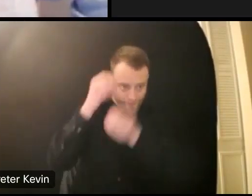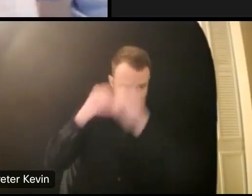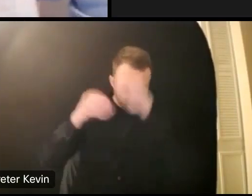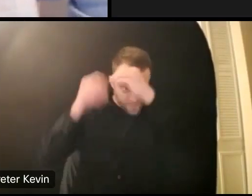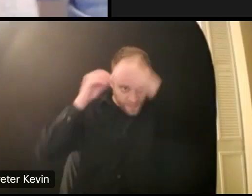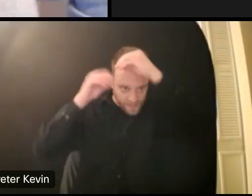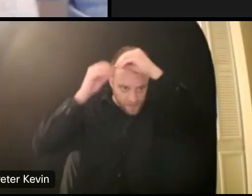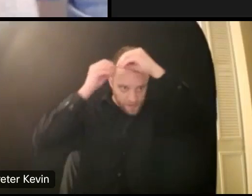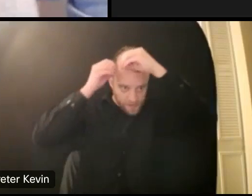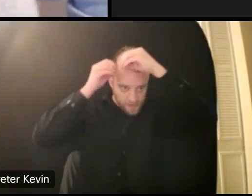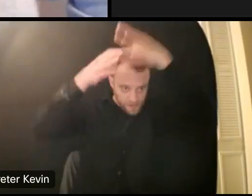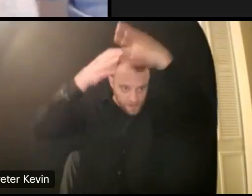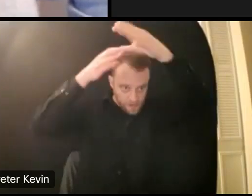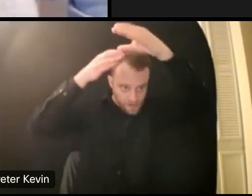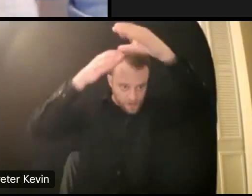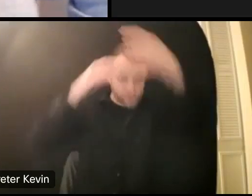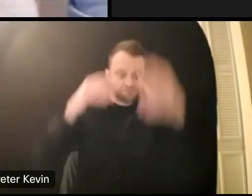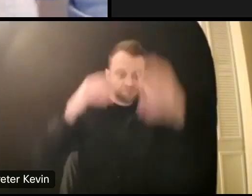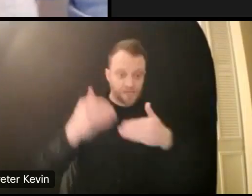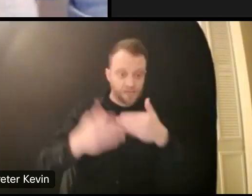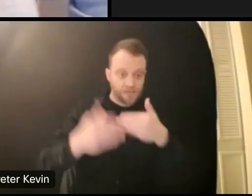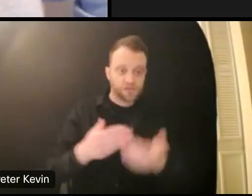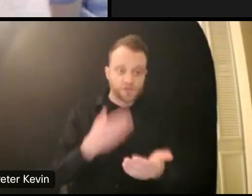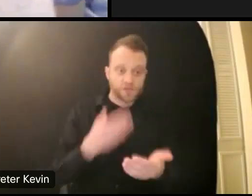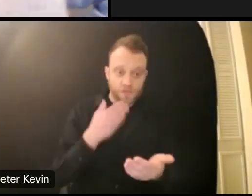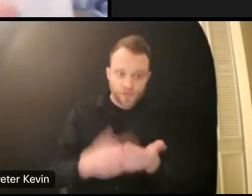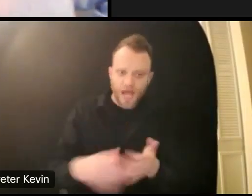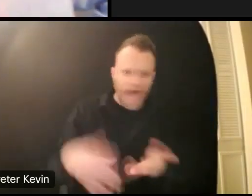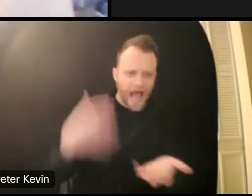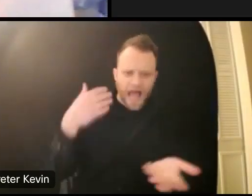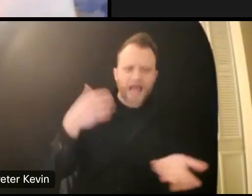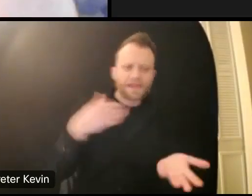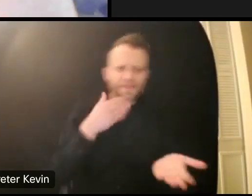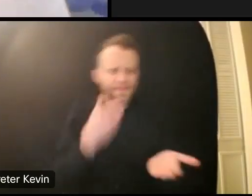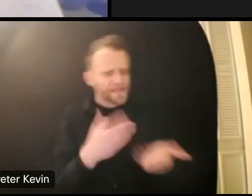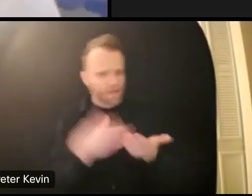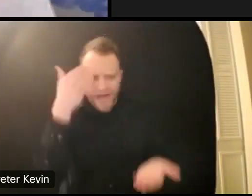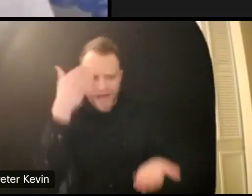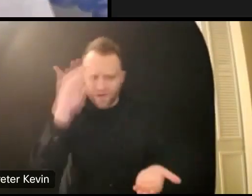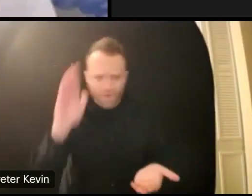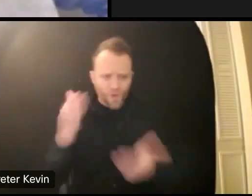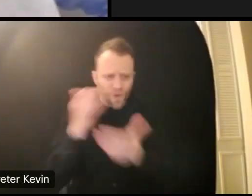thank you very much. I don't even know what ABRA stands for. (Fast) Well you